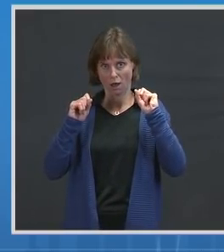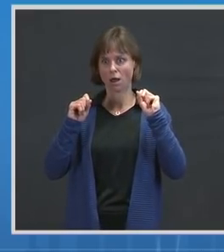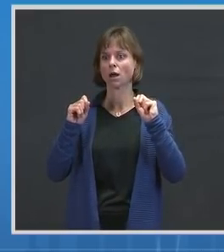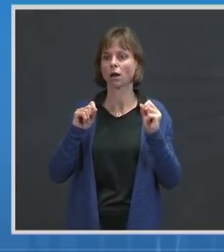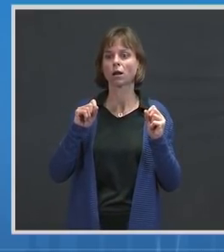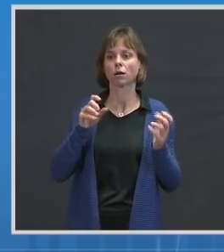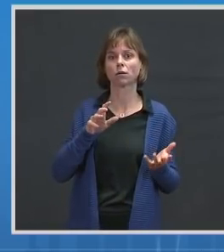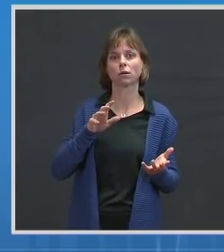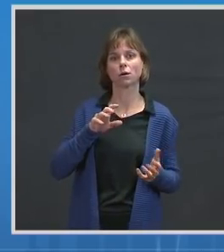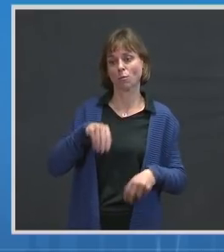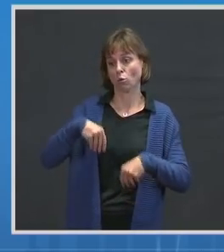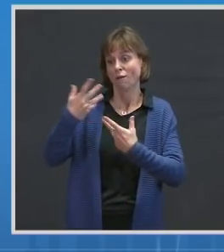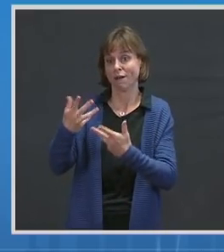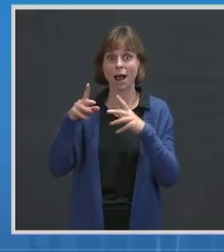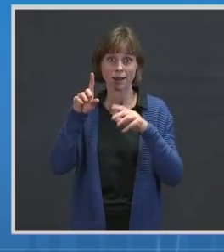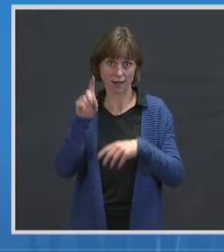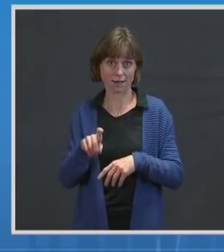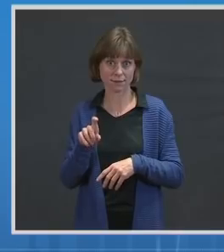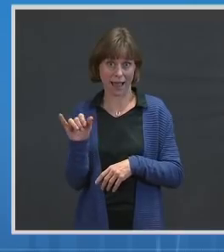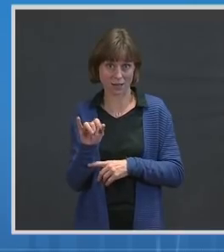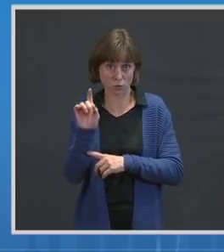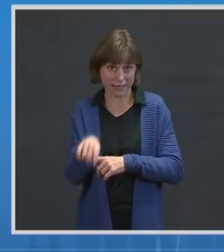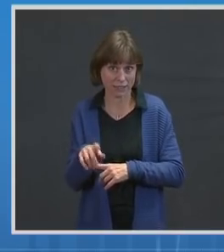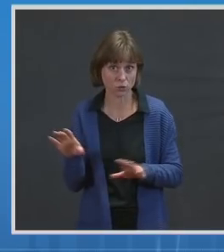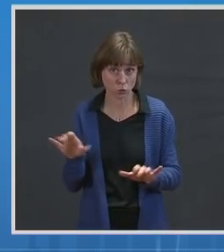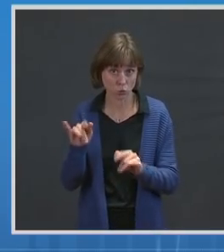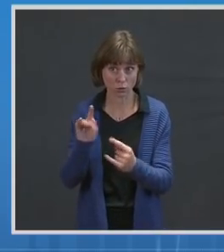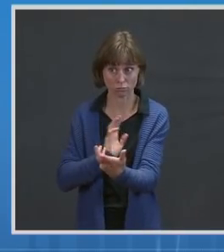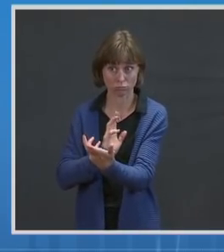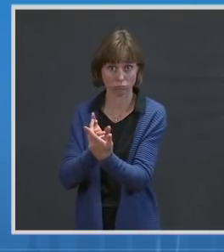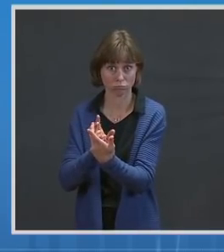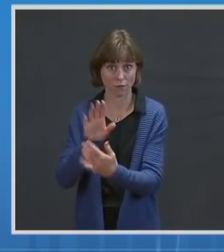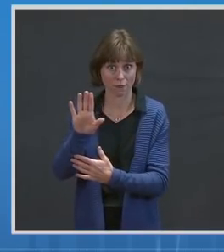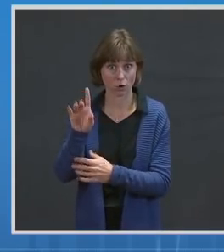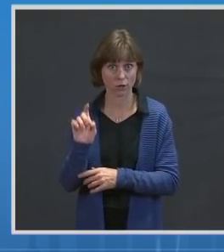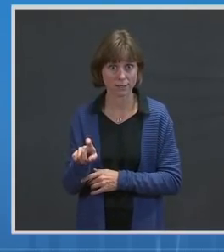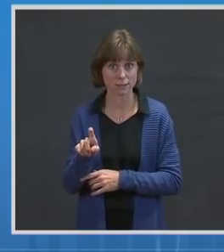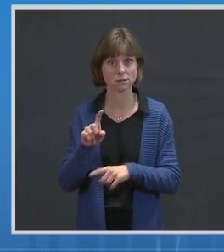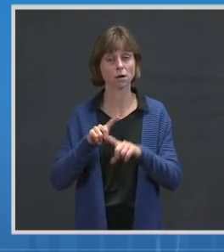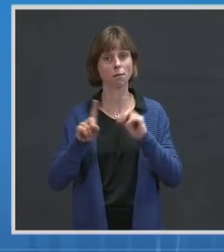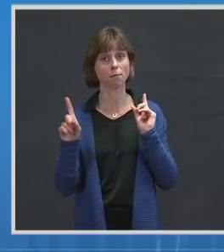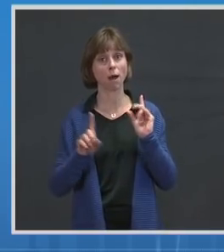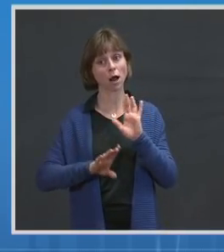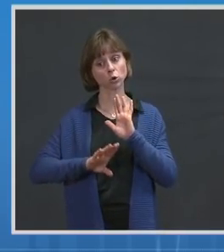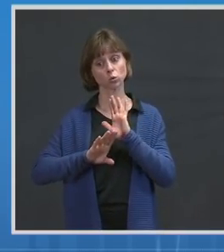and to build up not only the testing itself and the manufacturing capacity for the testing,